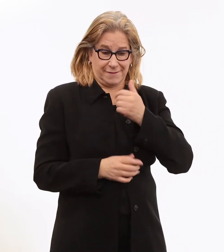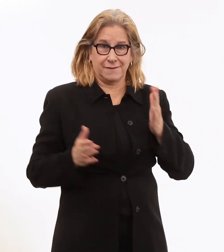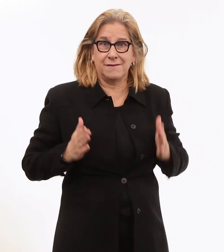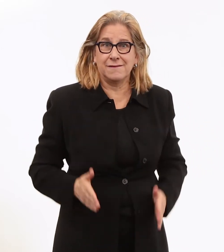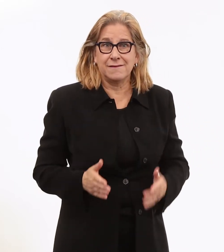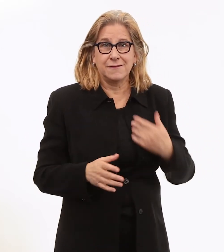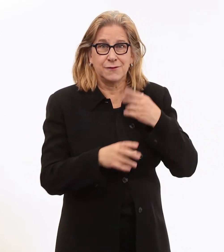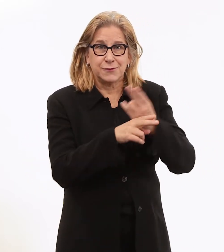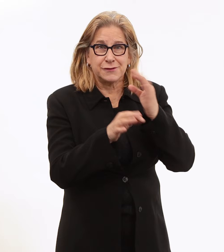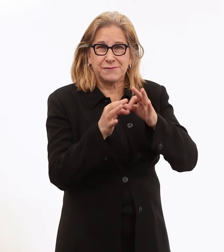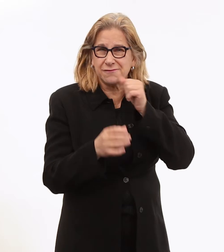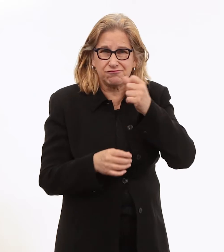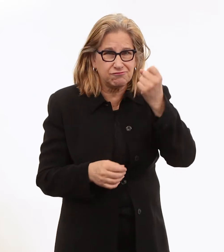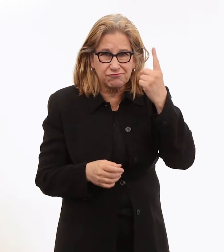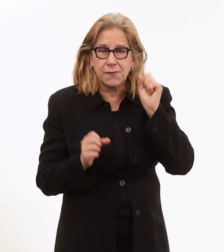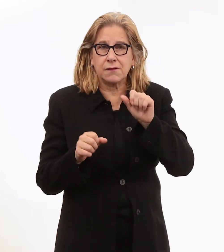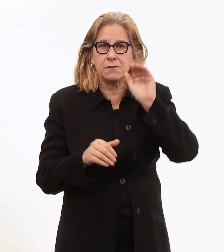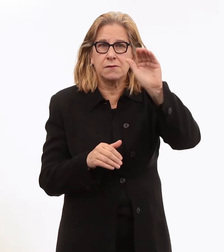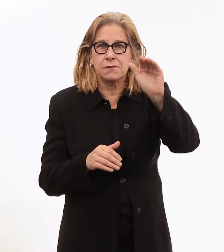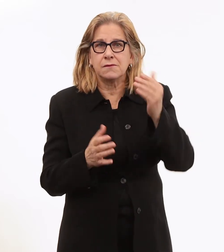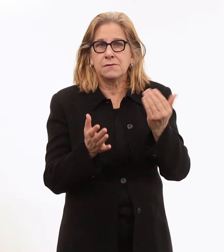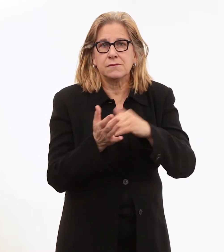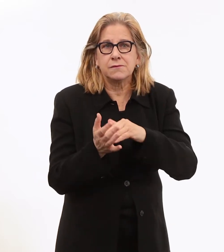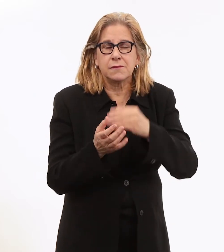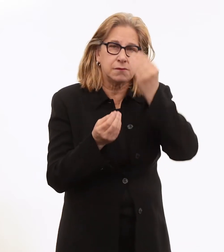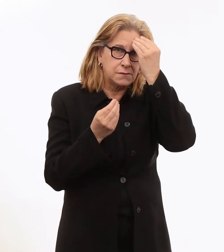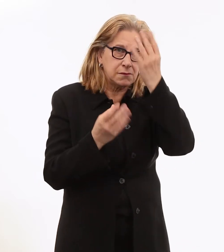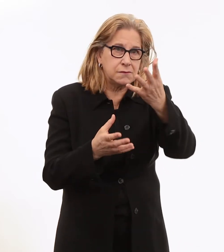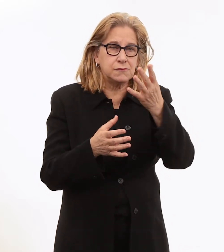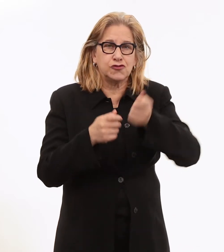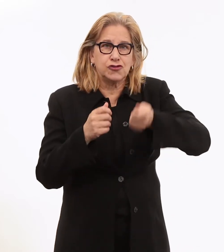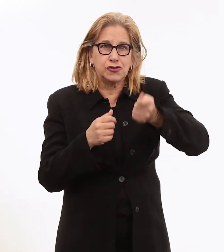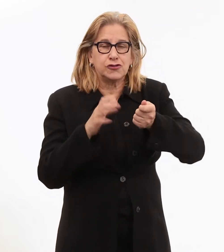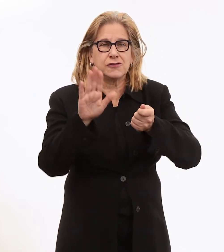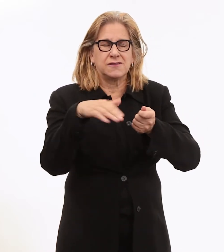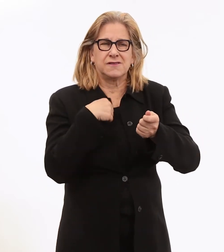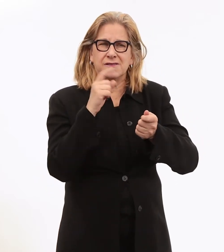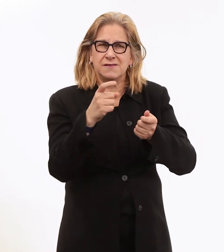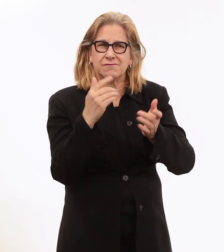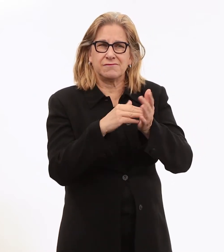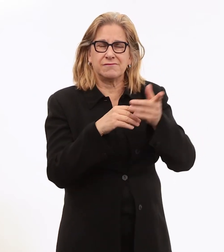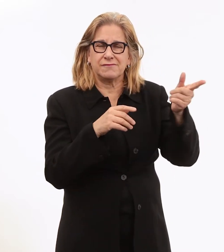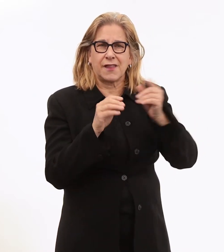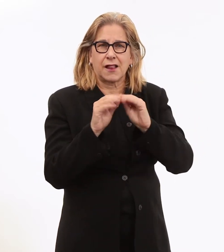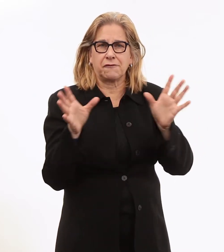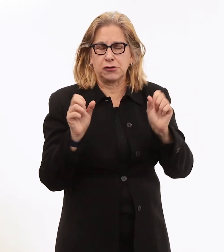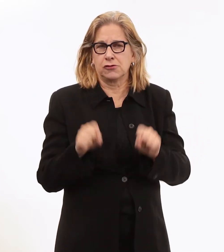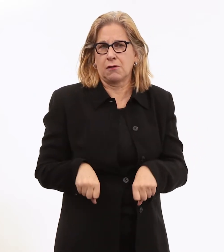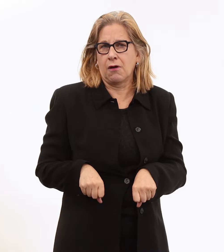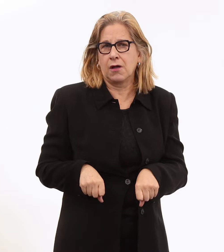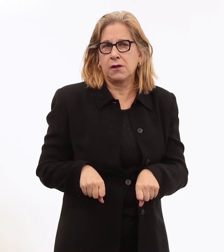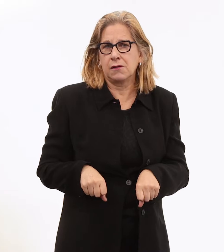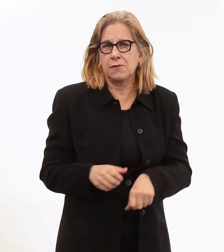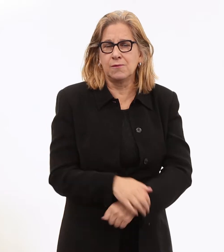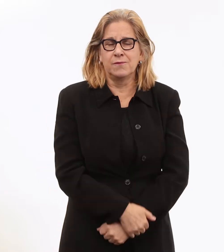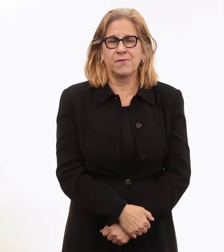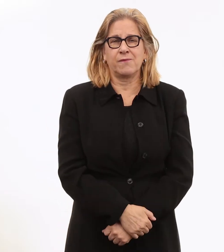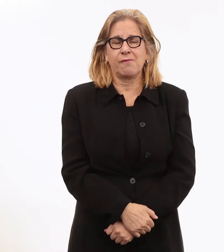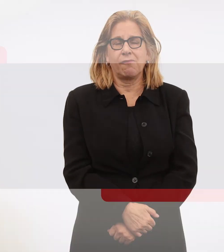If you do not understand what is being said, tell the judge. The interpreter can help you let the judge know that you need clarification.